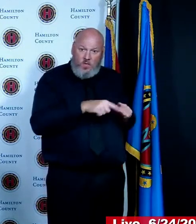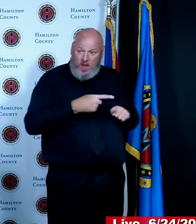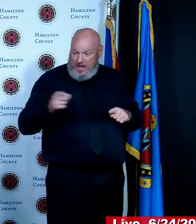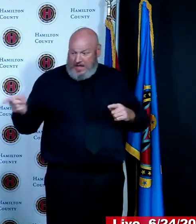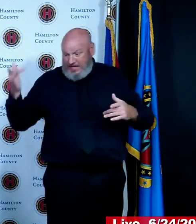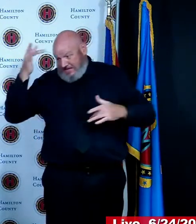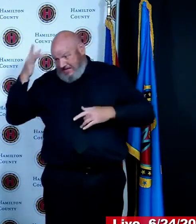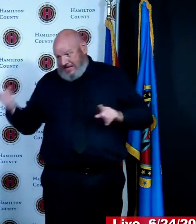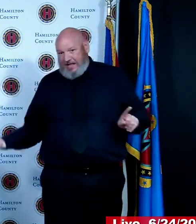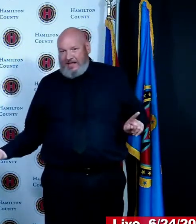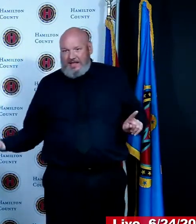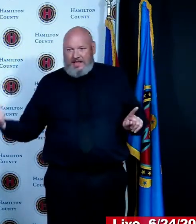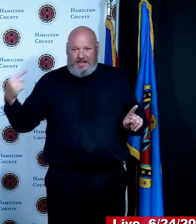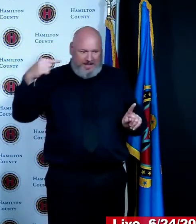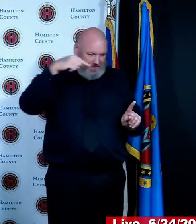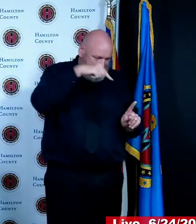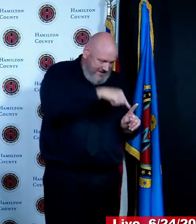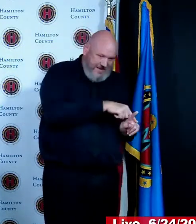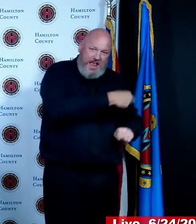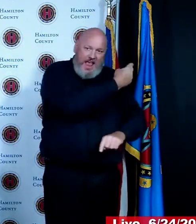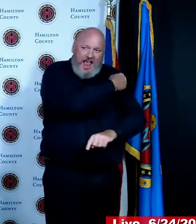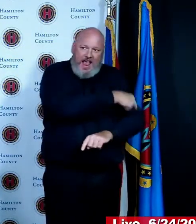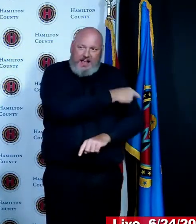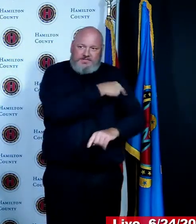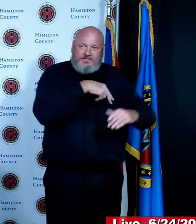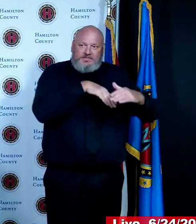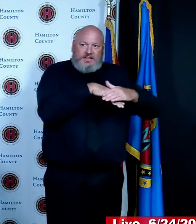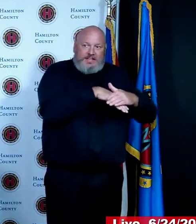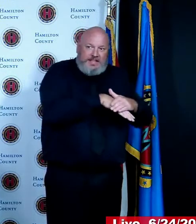we see this increase in positive cases we are have that going to have that